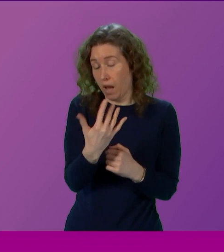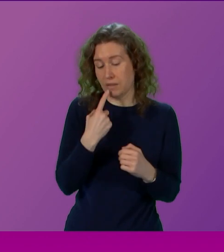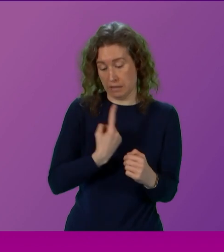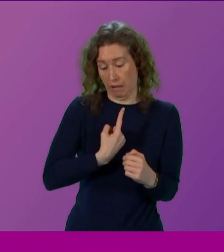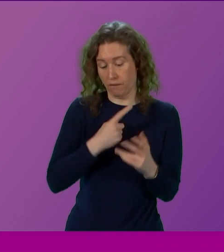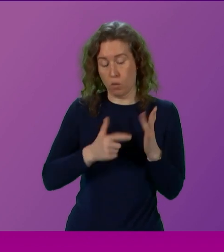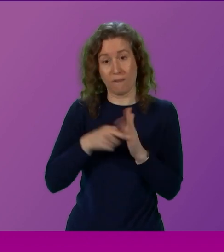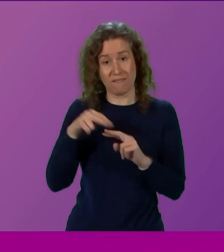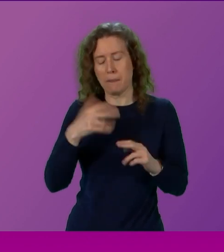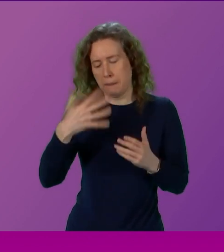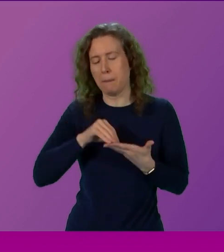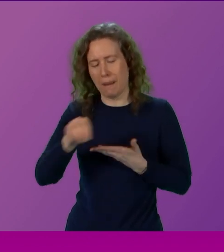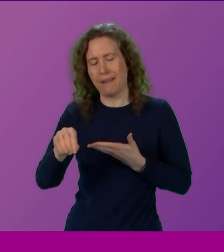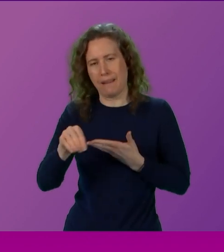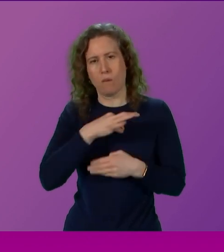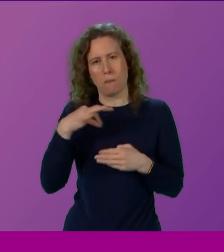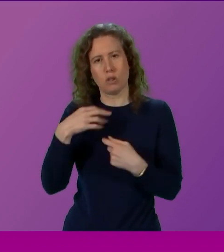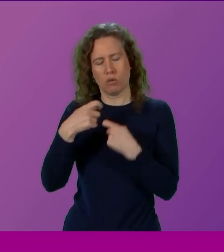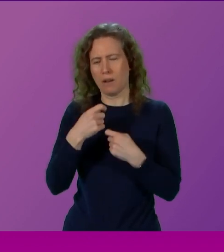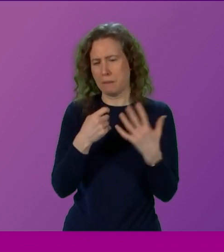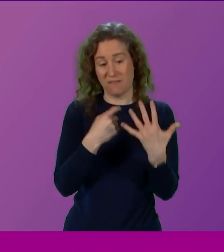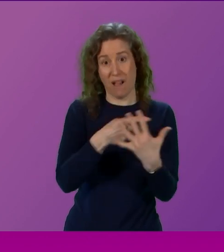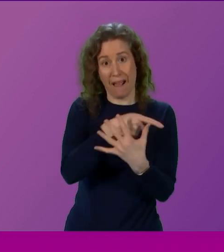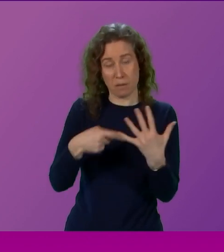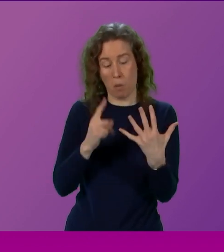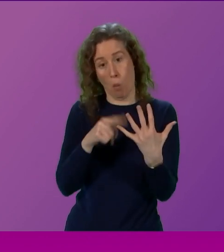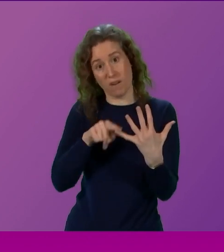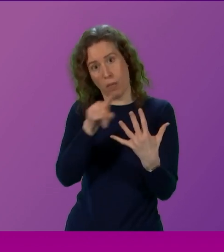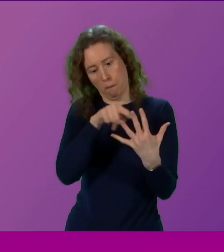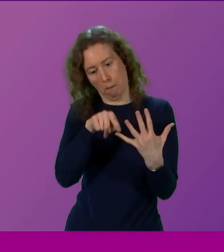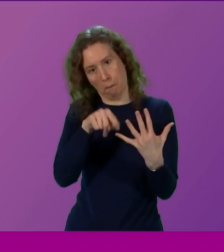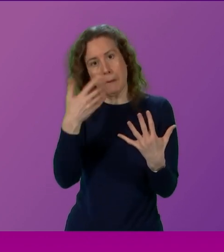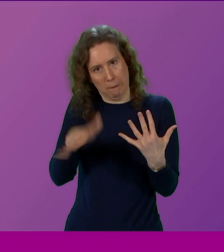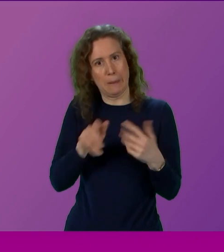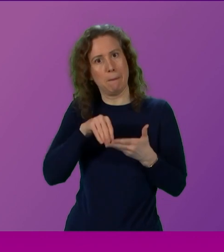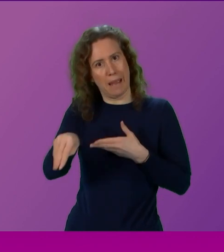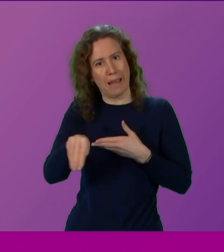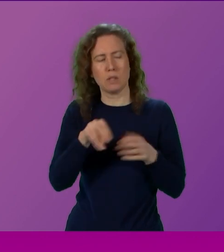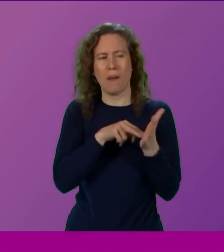member have paid for medical treatment—one in five. NHS staff such as Dr Adams are speaking